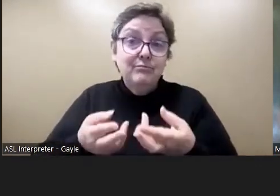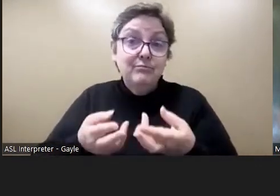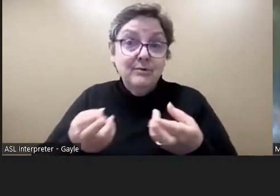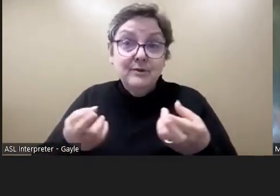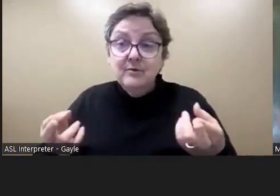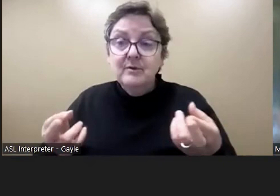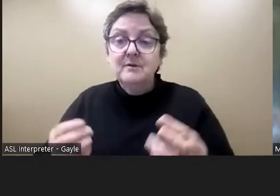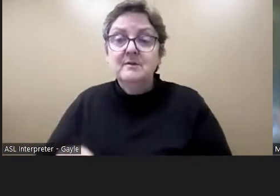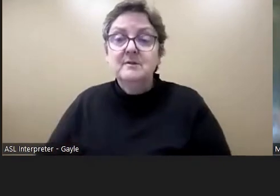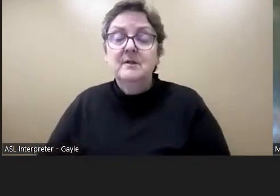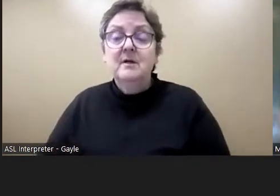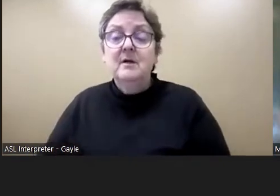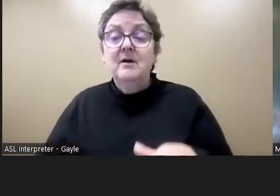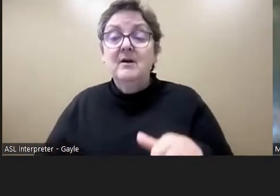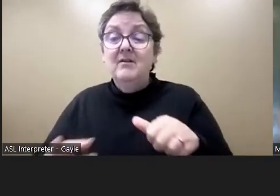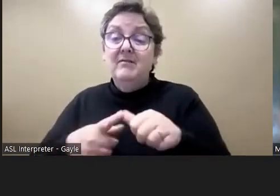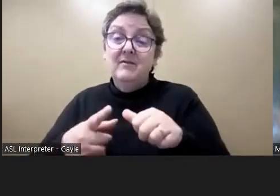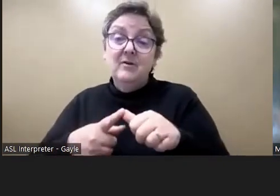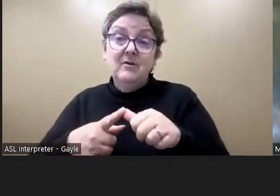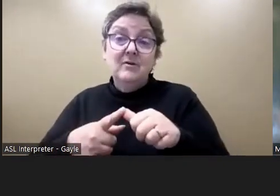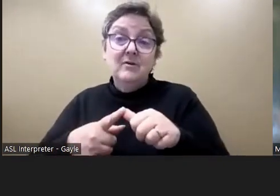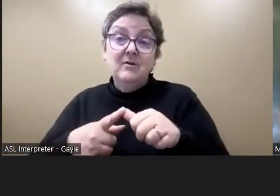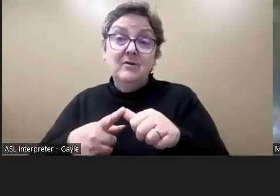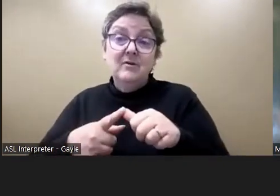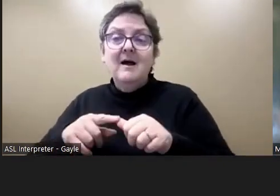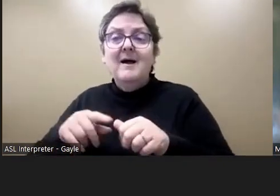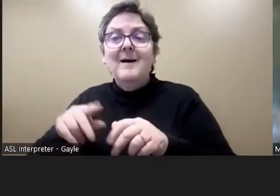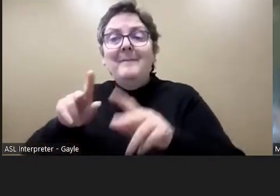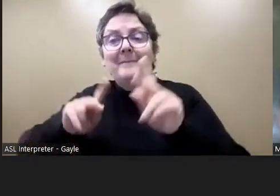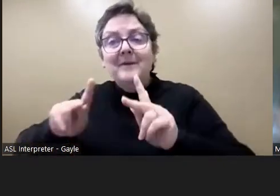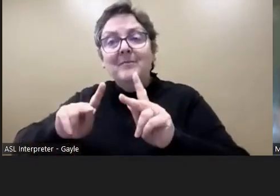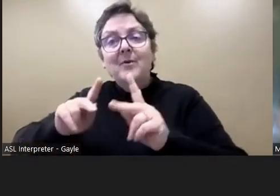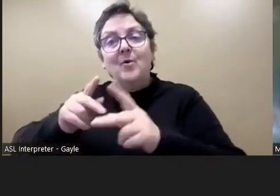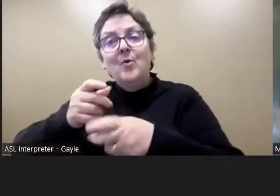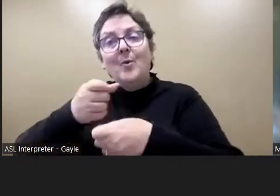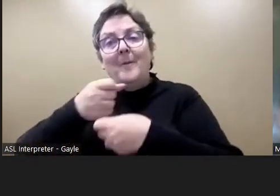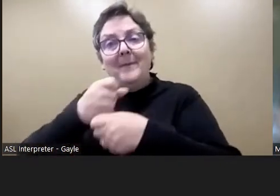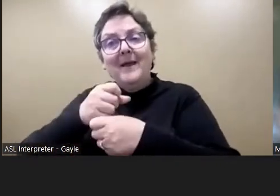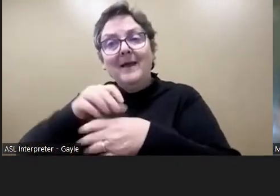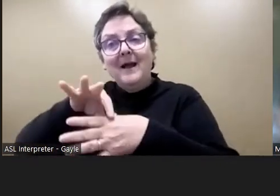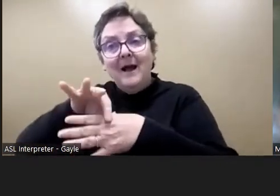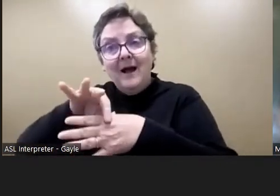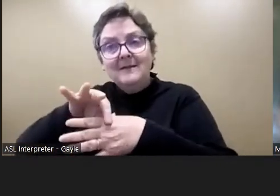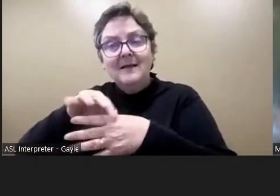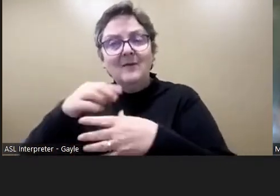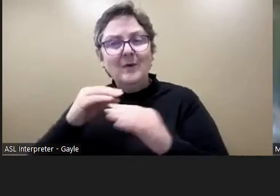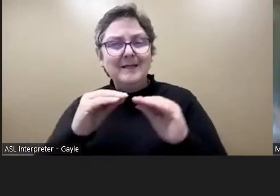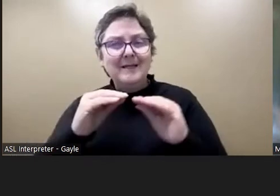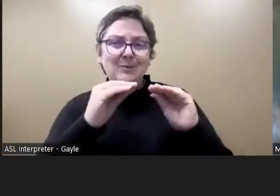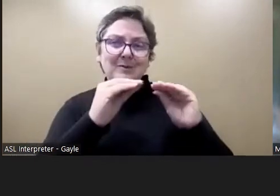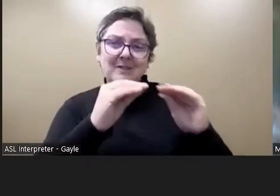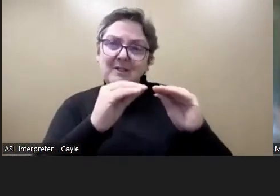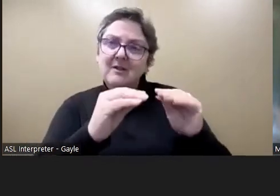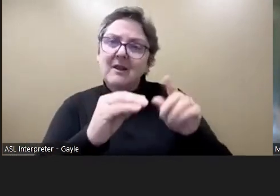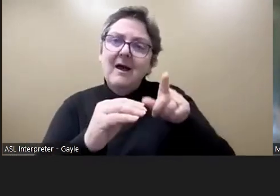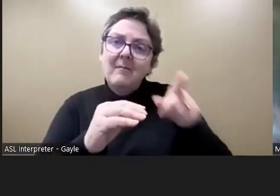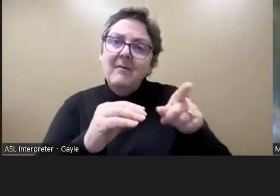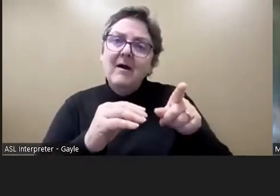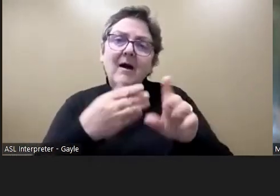to educate producers of content on how accessibility can be integrated right when that content is being produced.